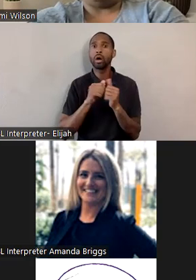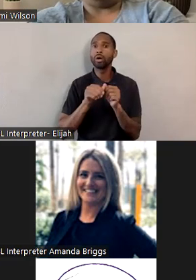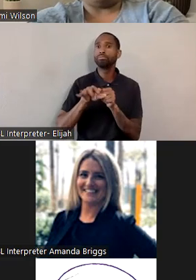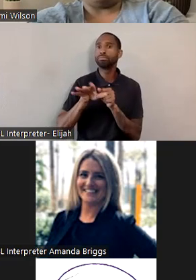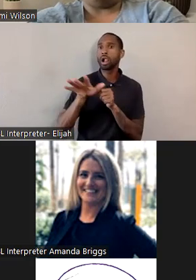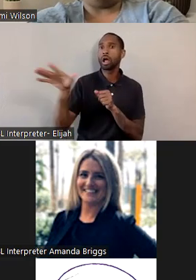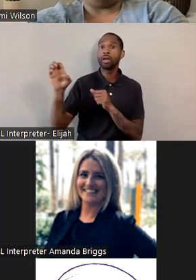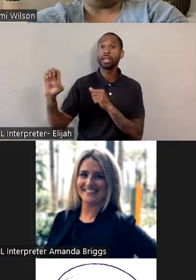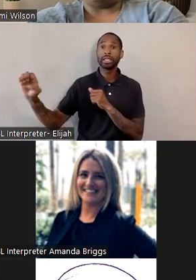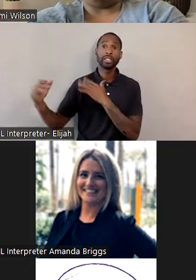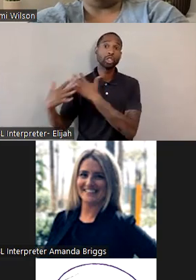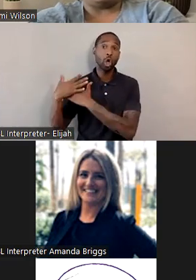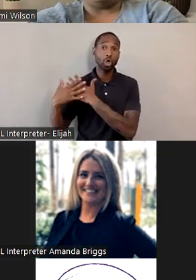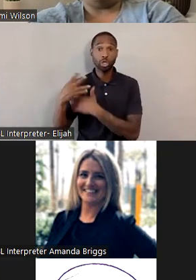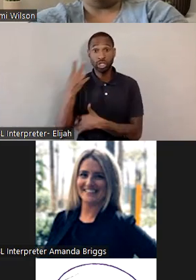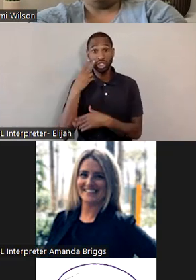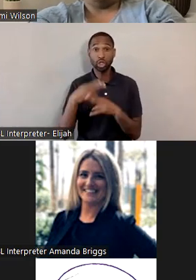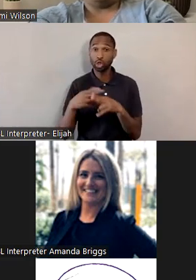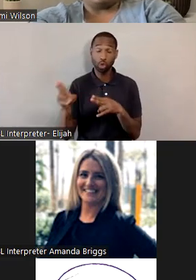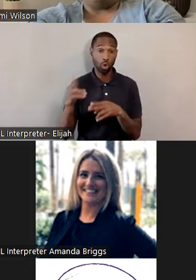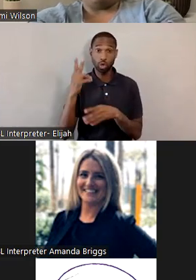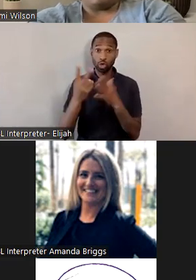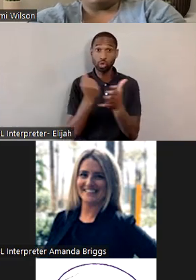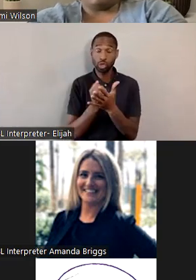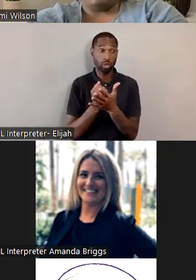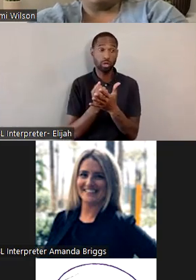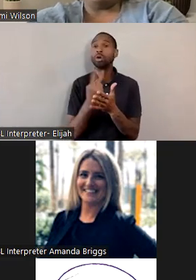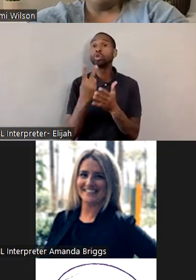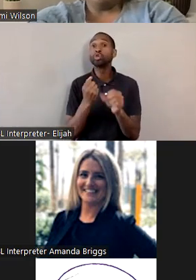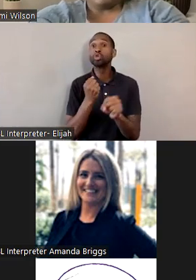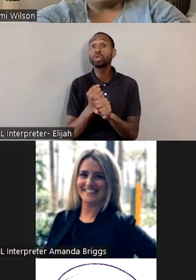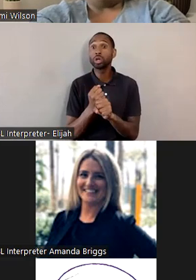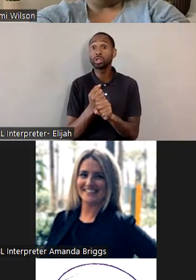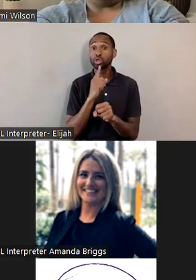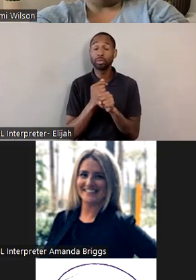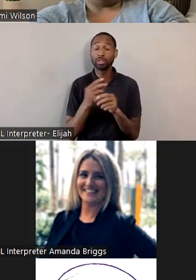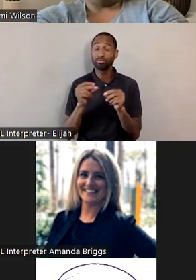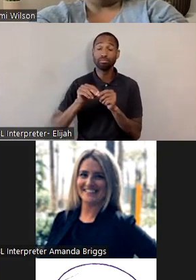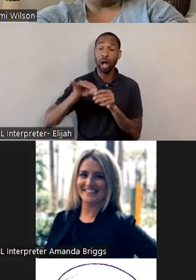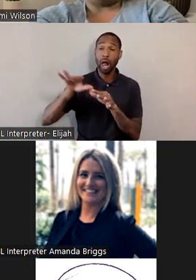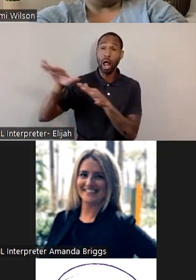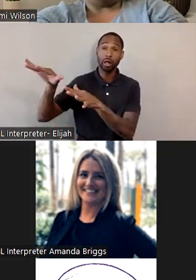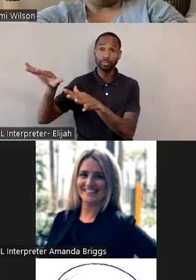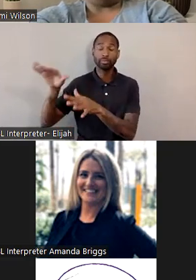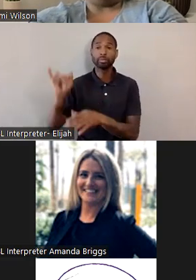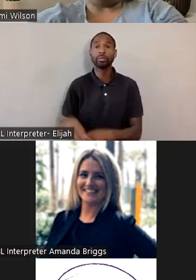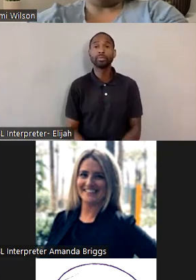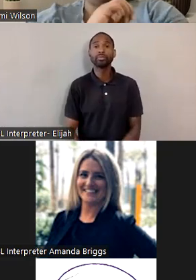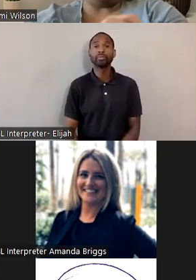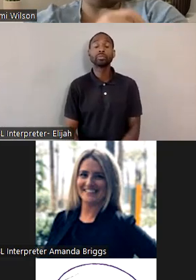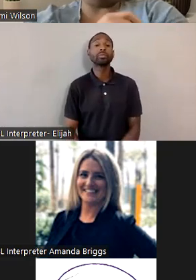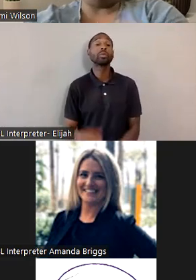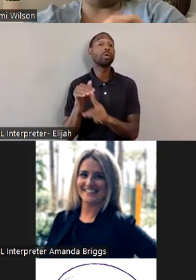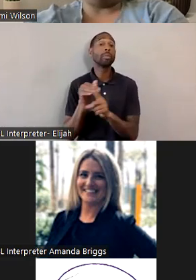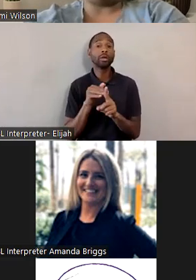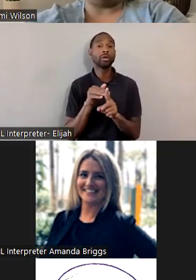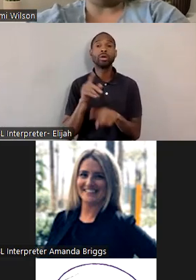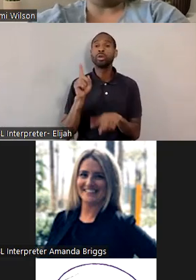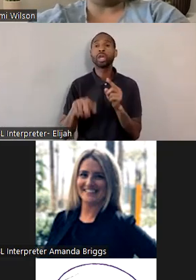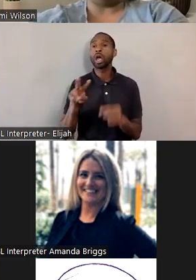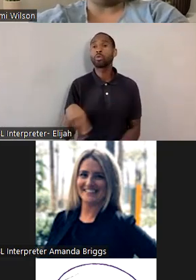just a short 2 to 3 year time span. And just a reminder it cannot be reversed with Naloxone.